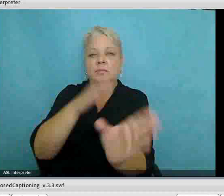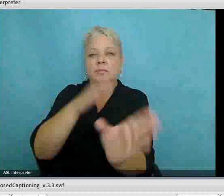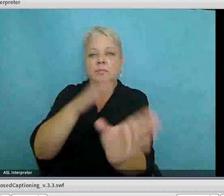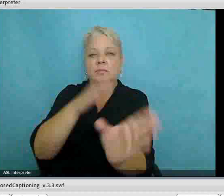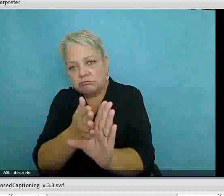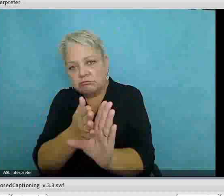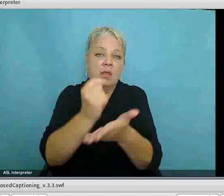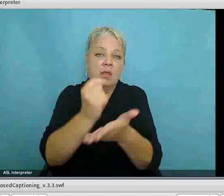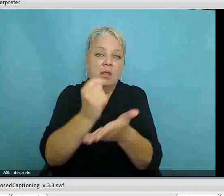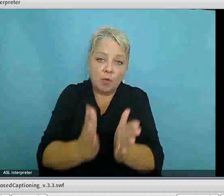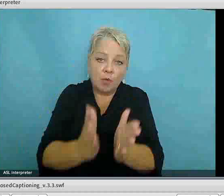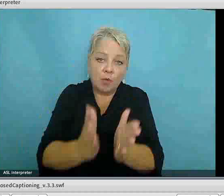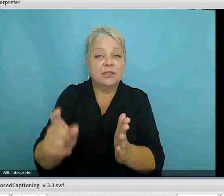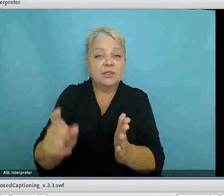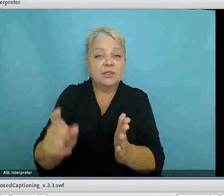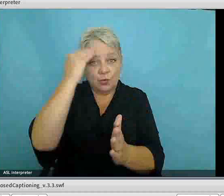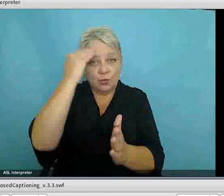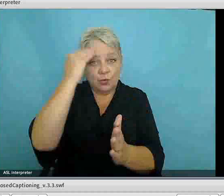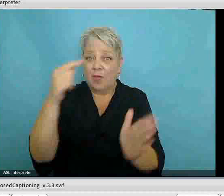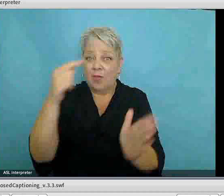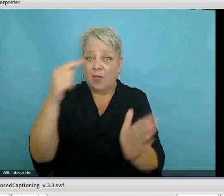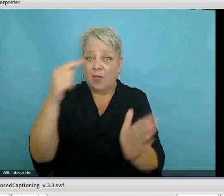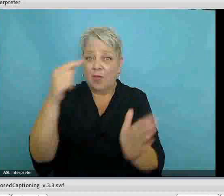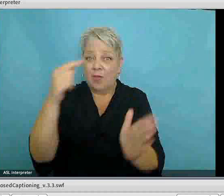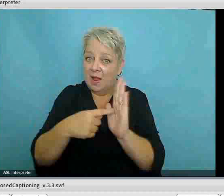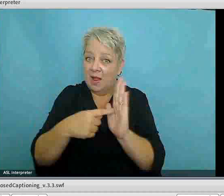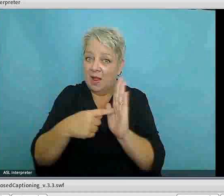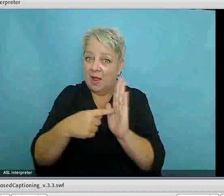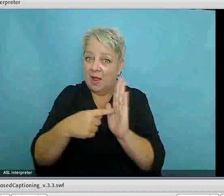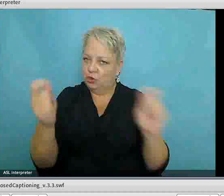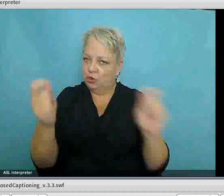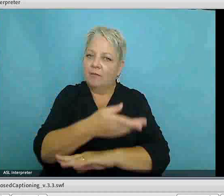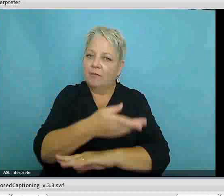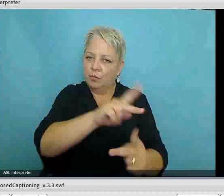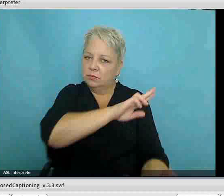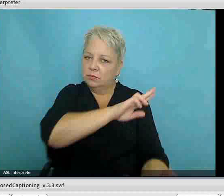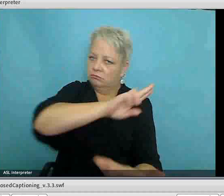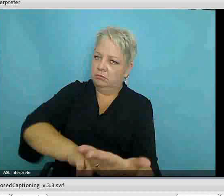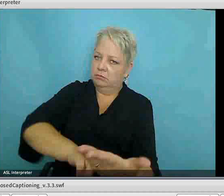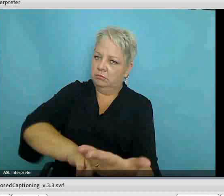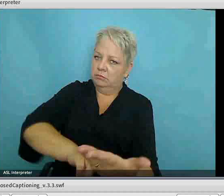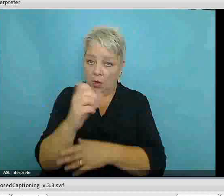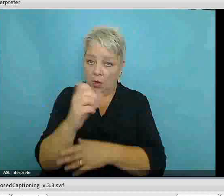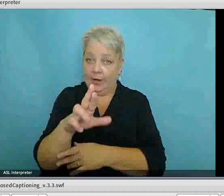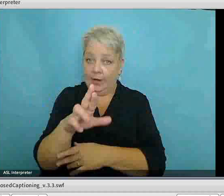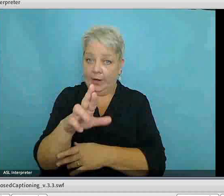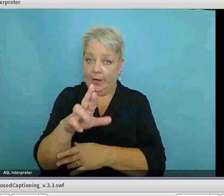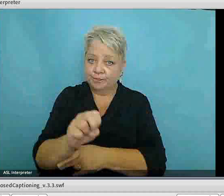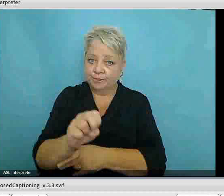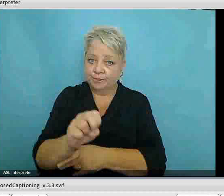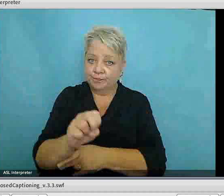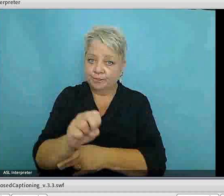Some of what One Care offers in the community seems to duplicate what state agencies are already offering.